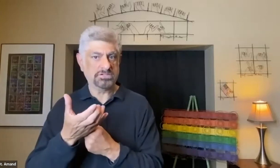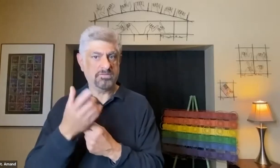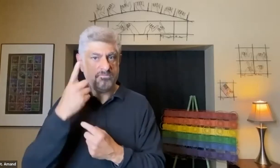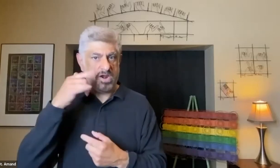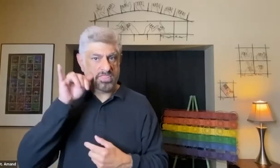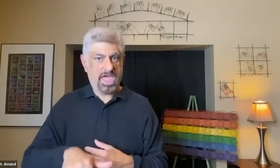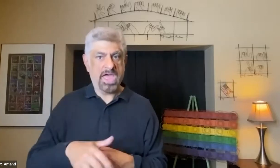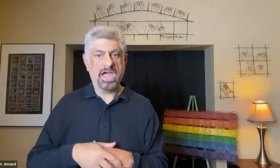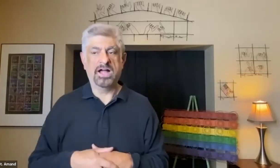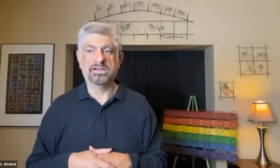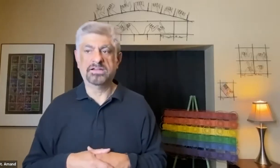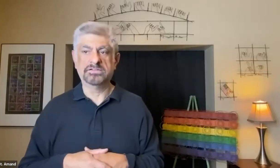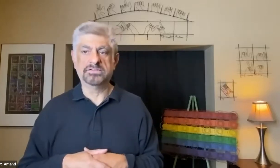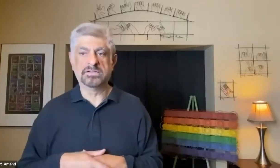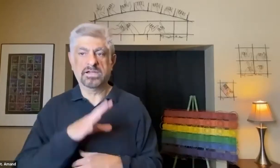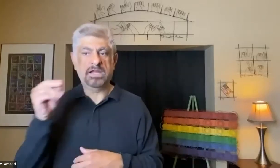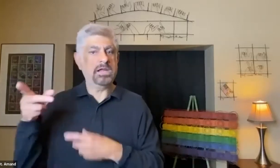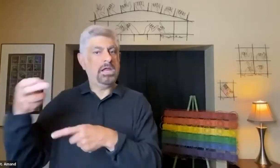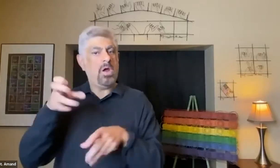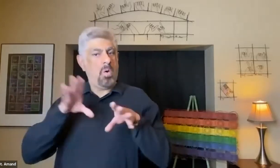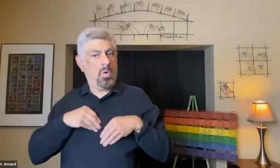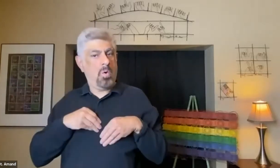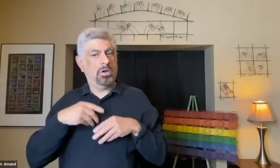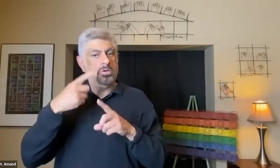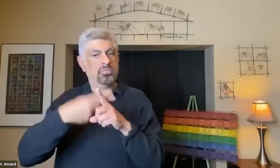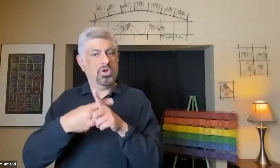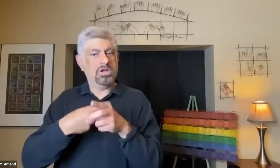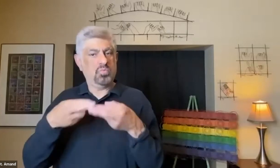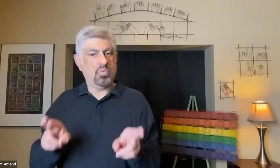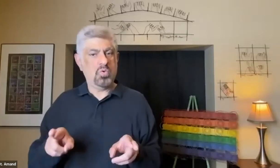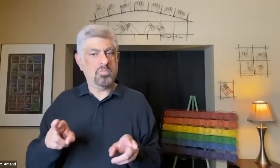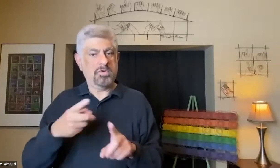He showed me how he incorporated Deaf culture into that